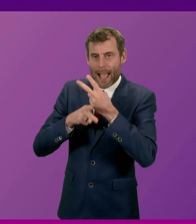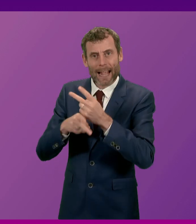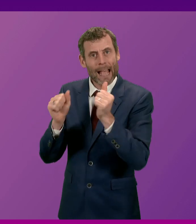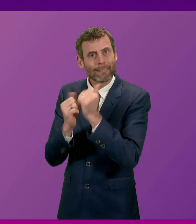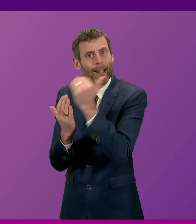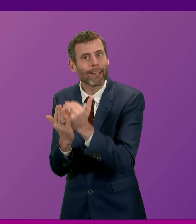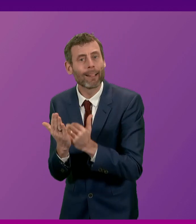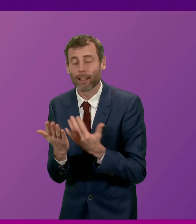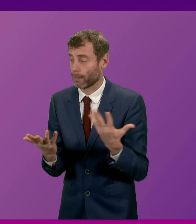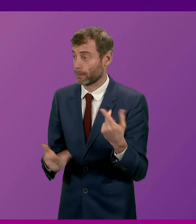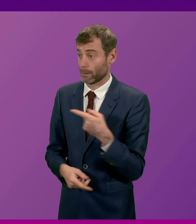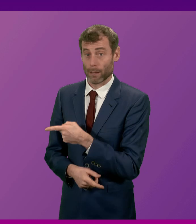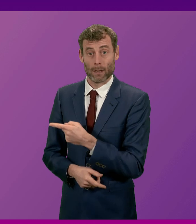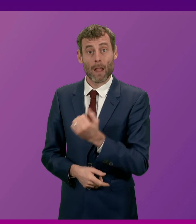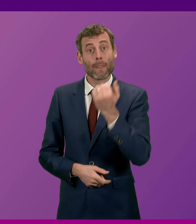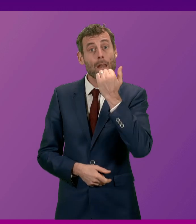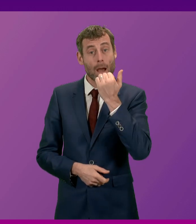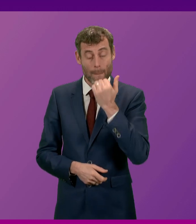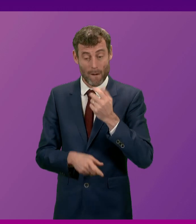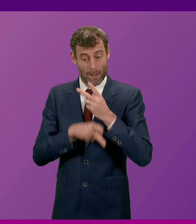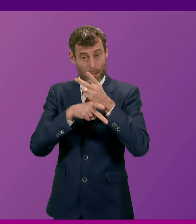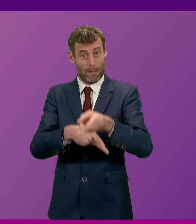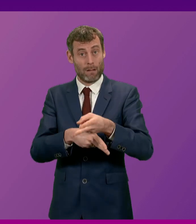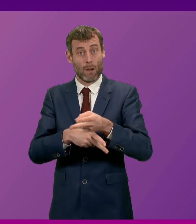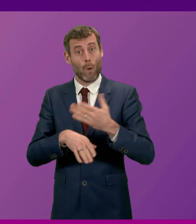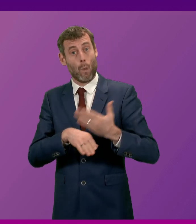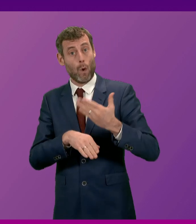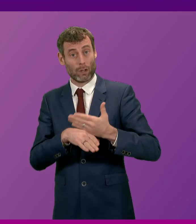Scotland has plummeted by almost a fifth, and the Government’s failure on delayed